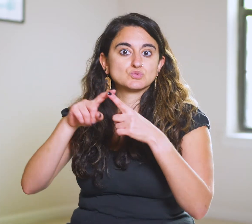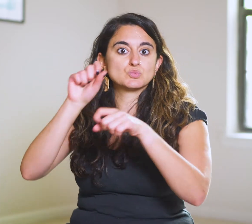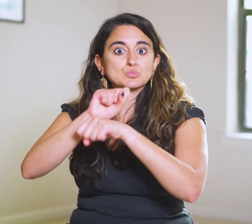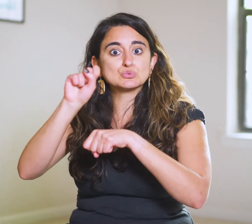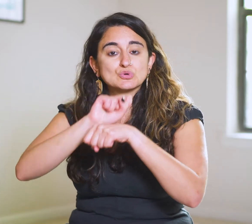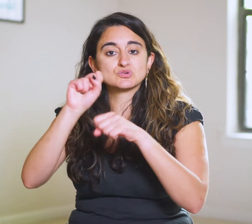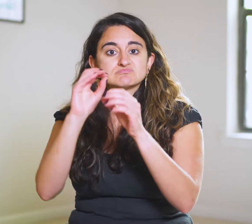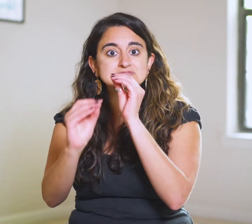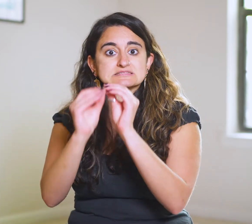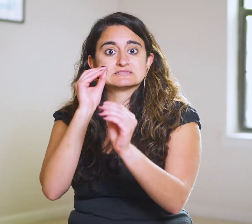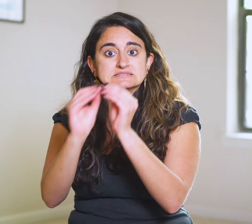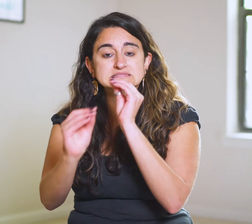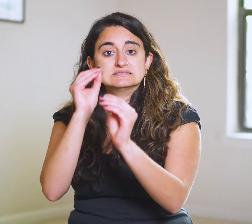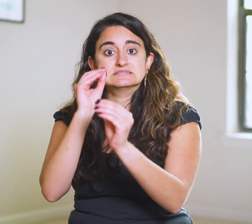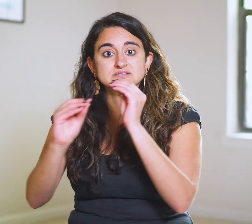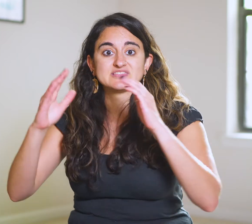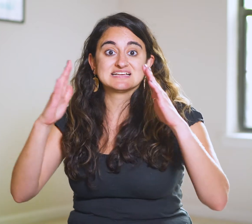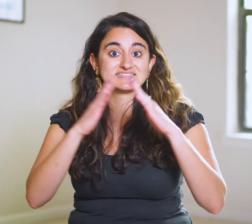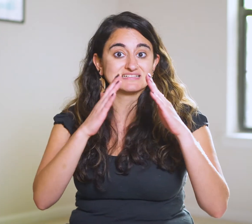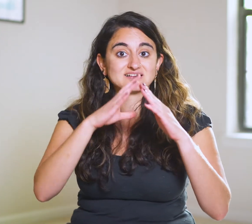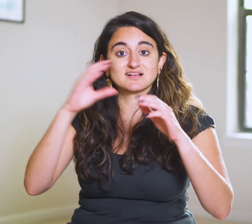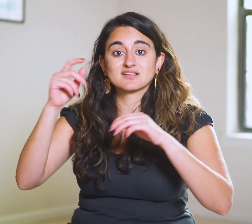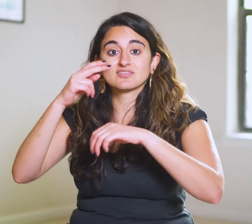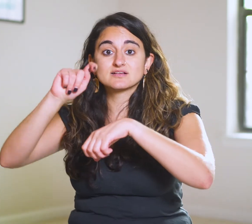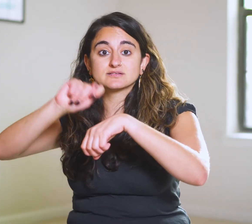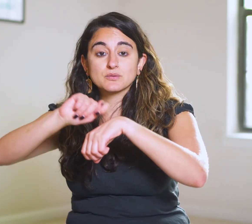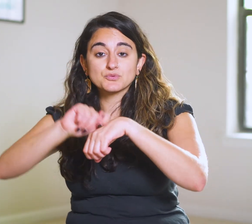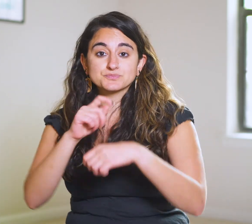to the work of restoring the city and the temple.